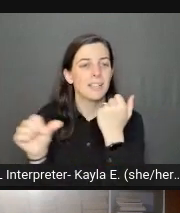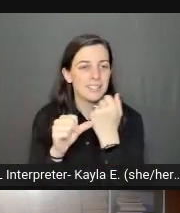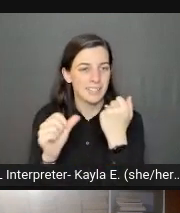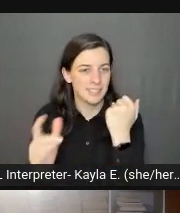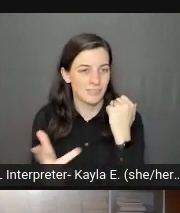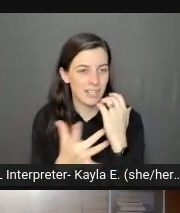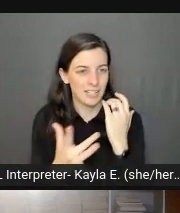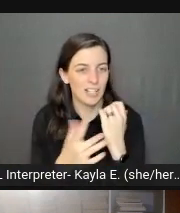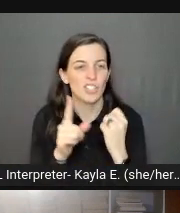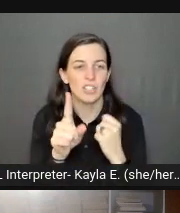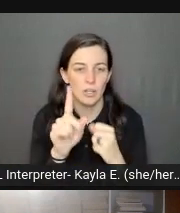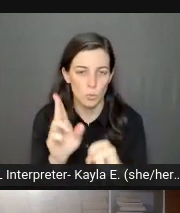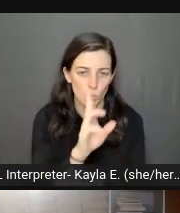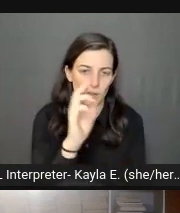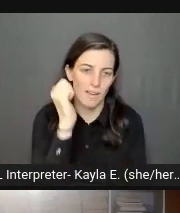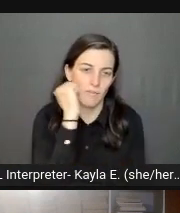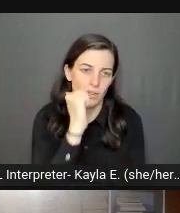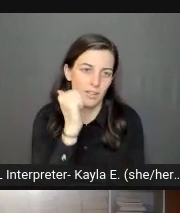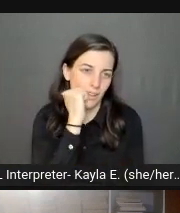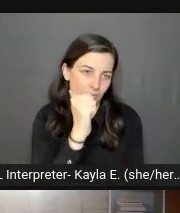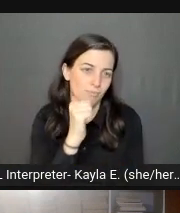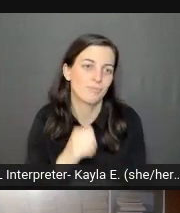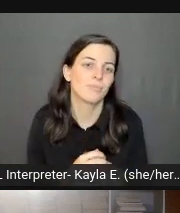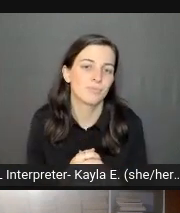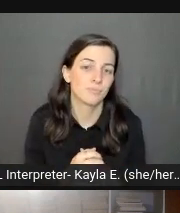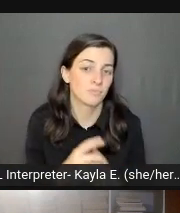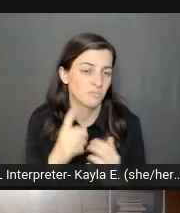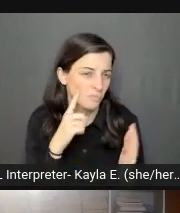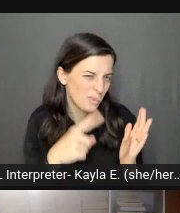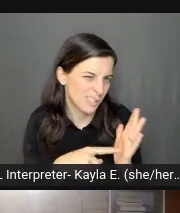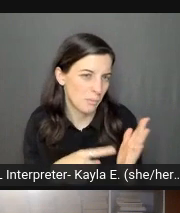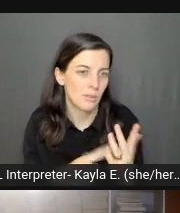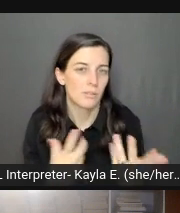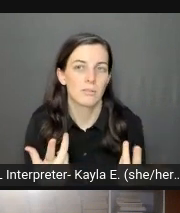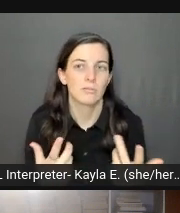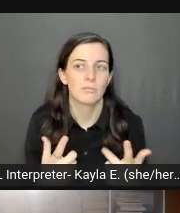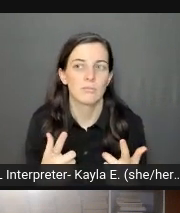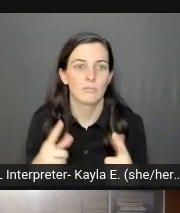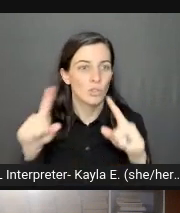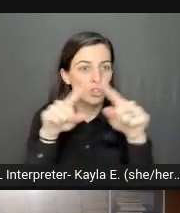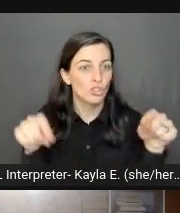in everyday lives, such as screen mirror or magnifier.